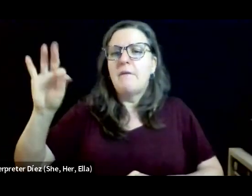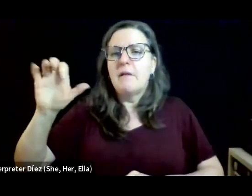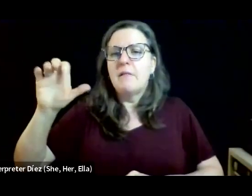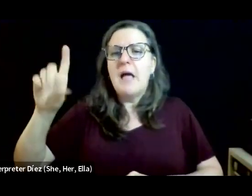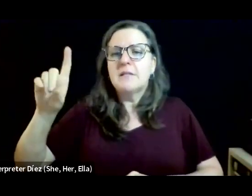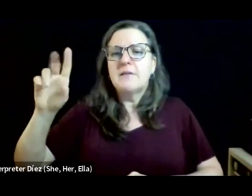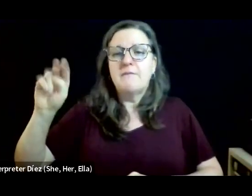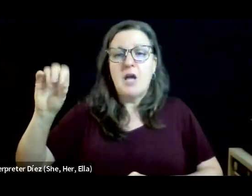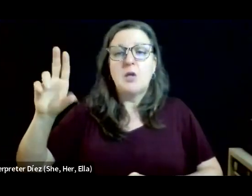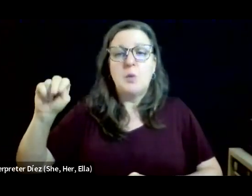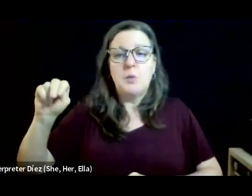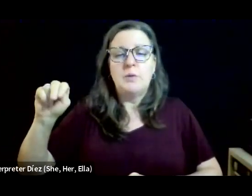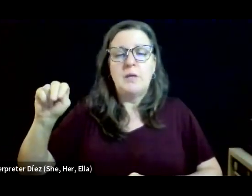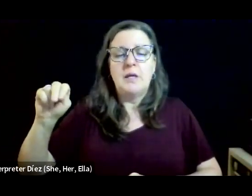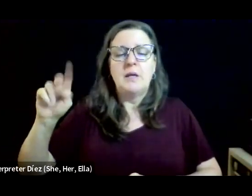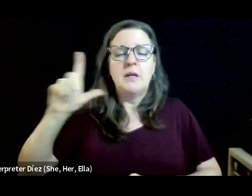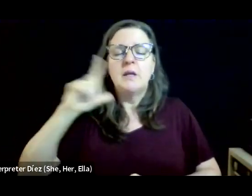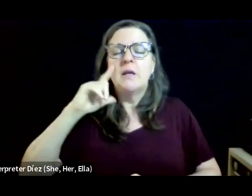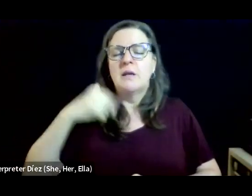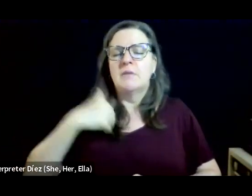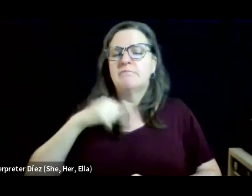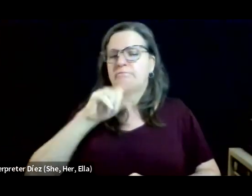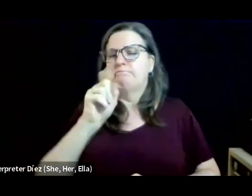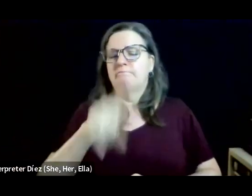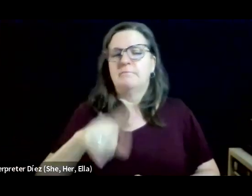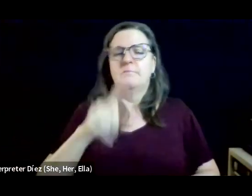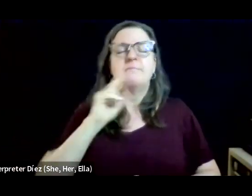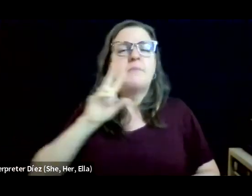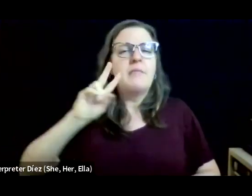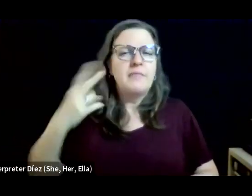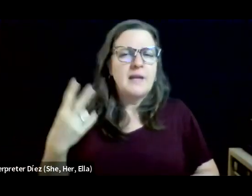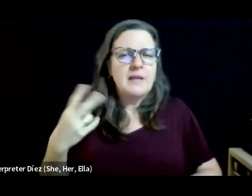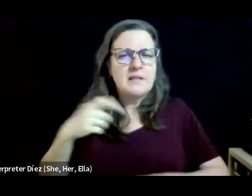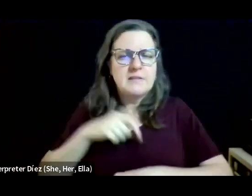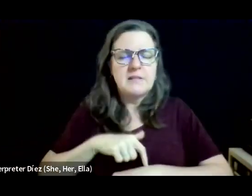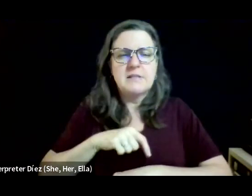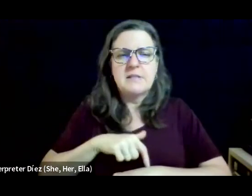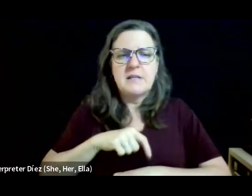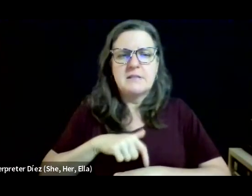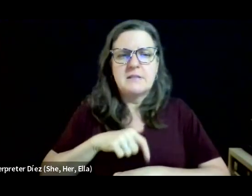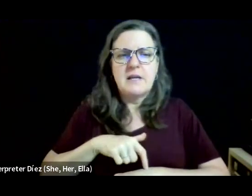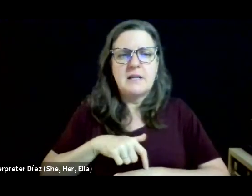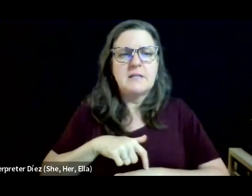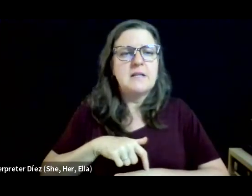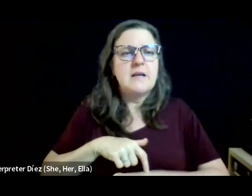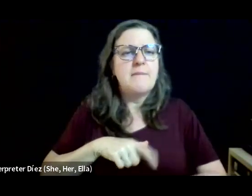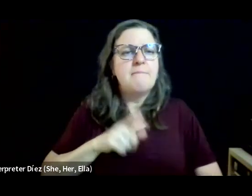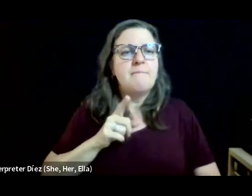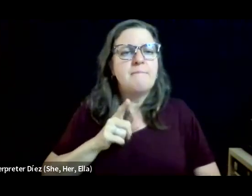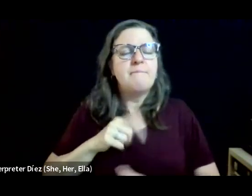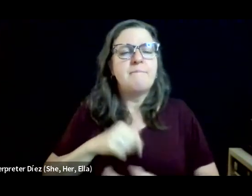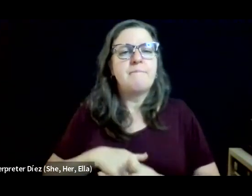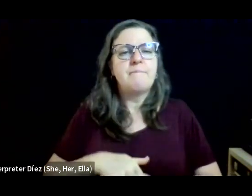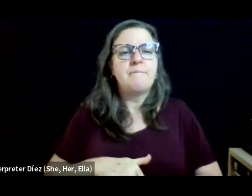This is, uh, I think the second time that a... uh, something to do